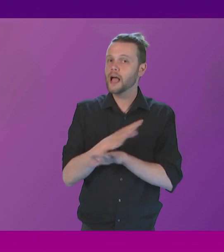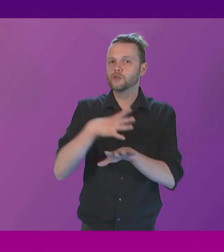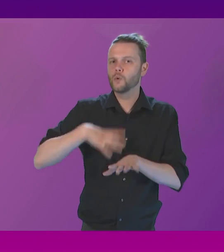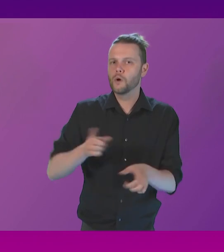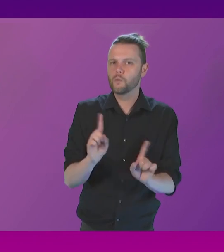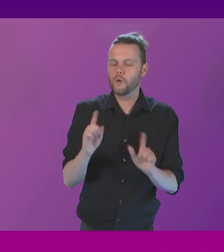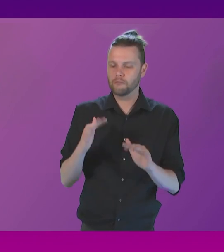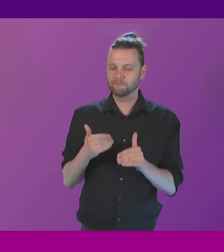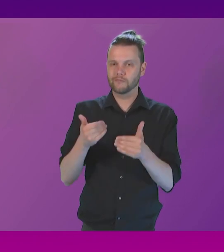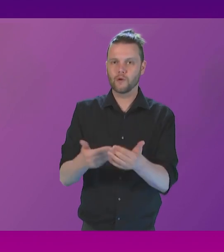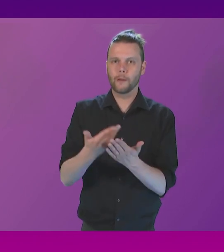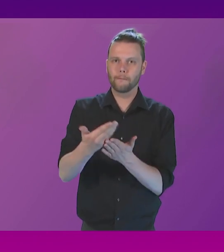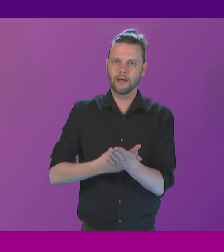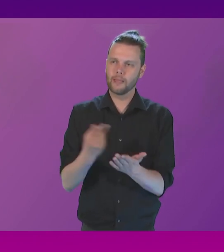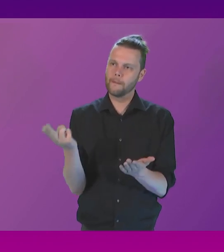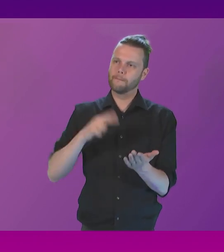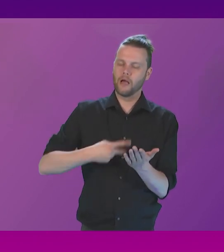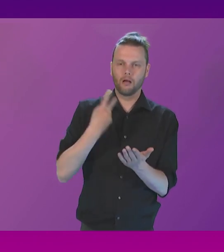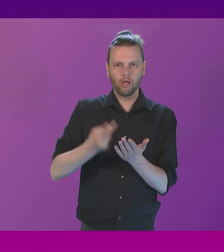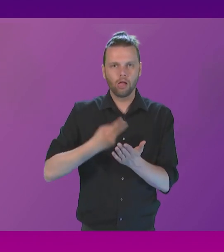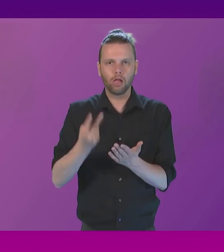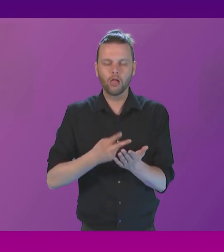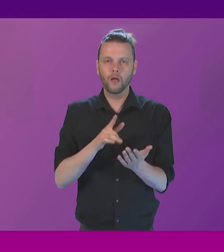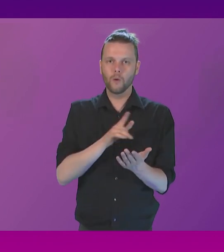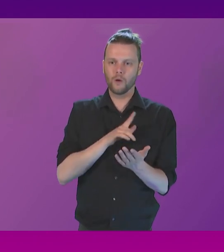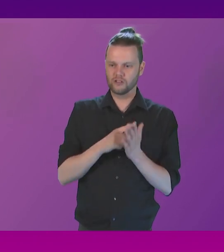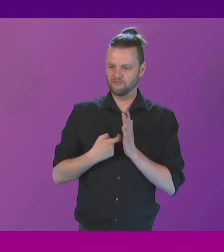bring the bill back for the reconsideration stage only for another referral to be made